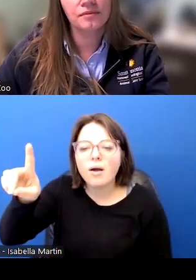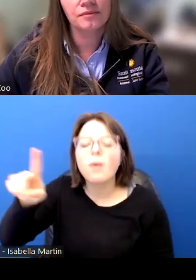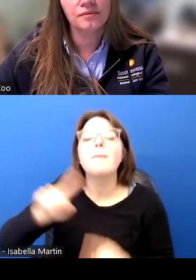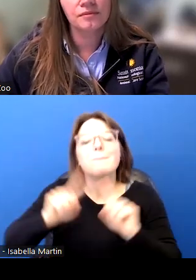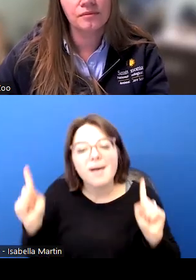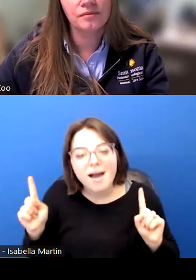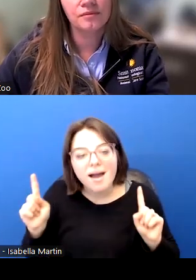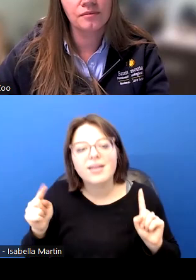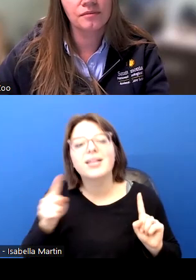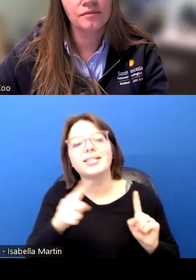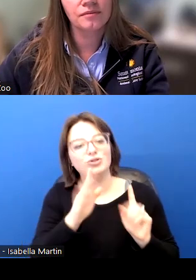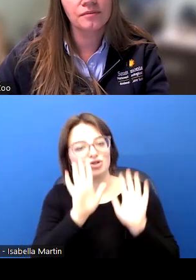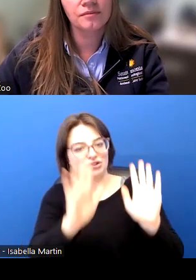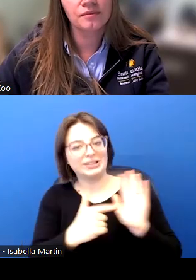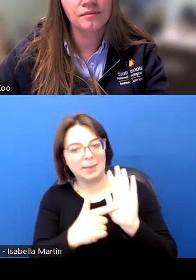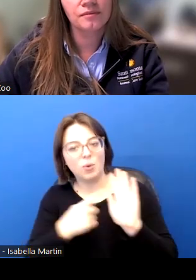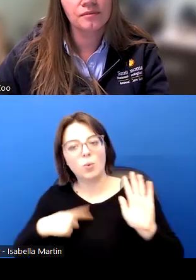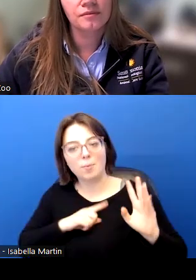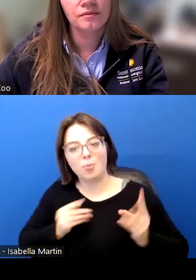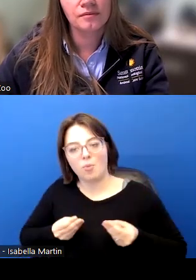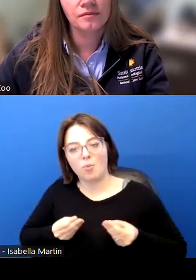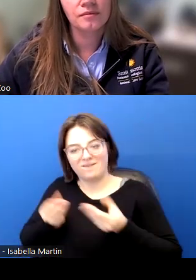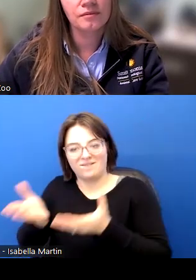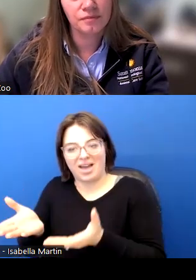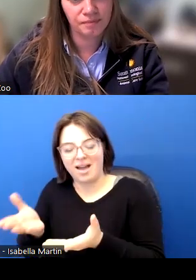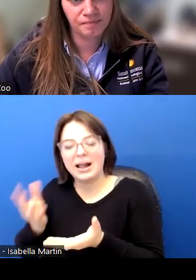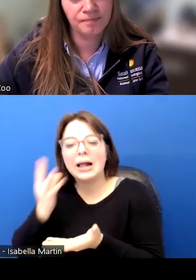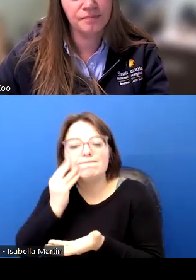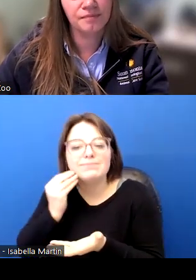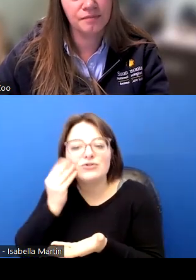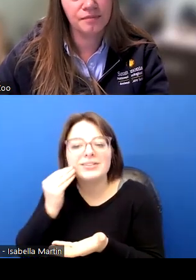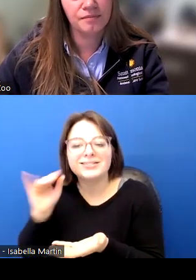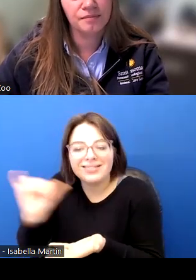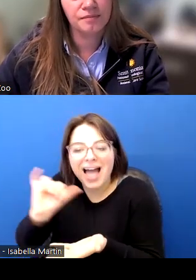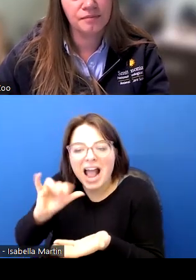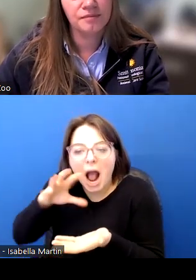both the experience and the nutrient profile like you mentioned. You know as we see here